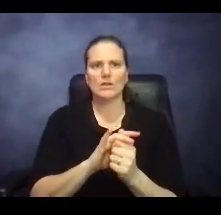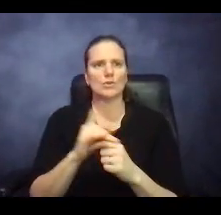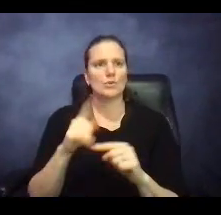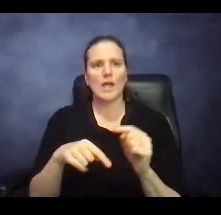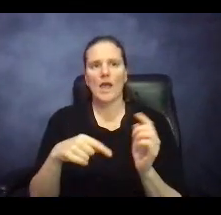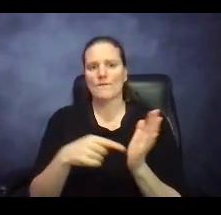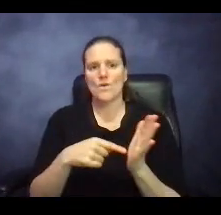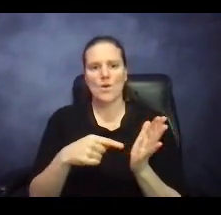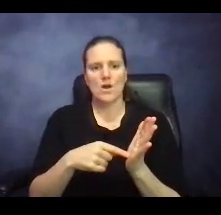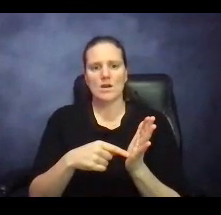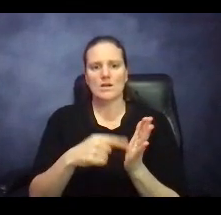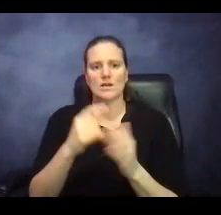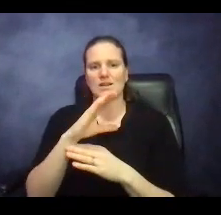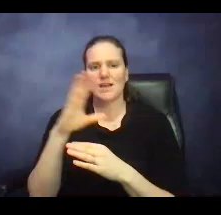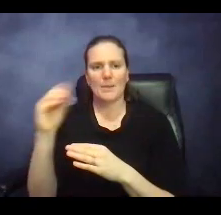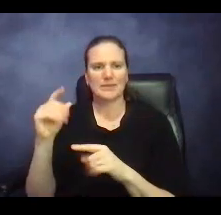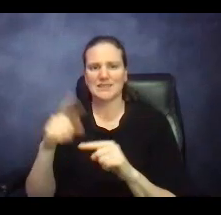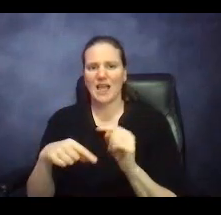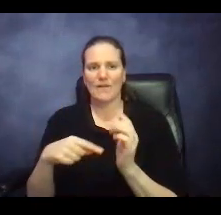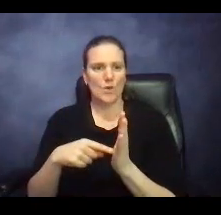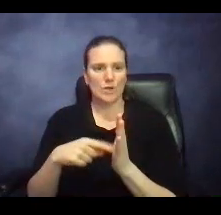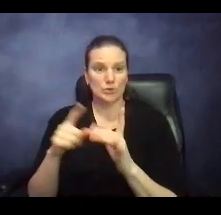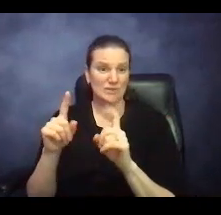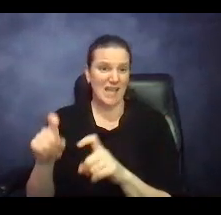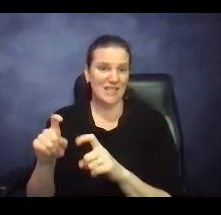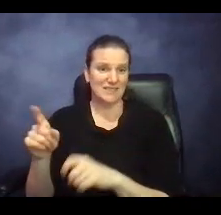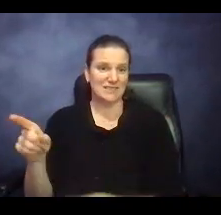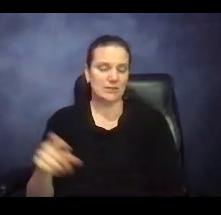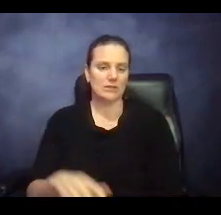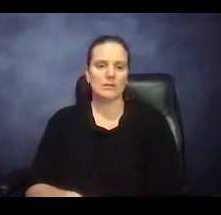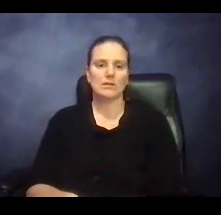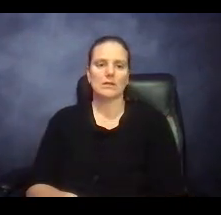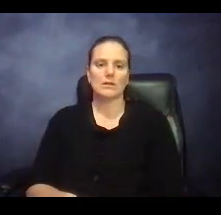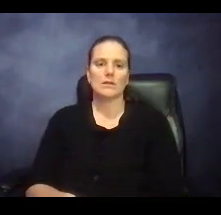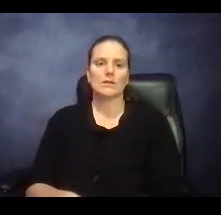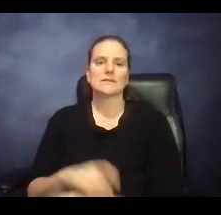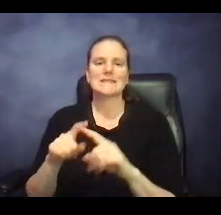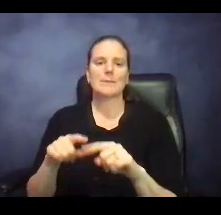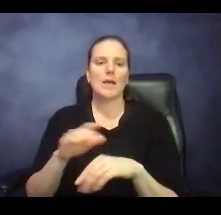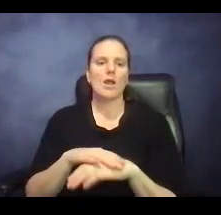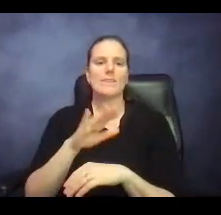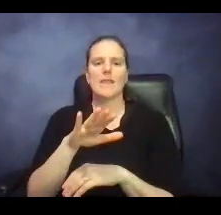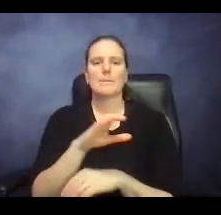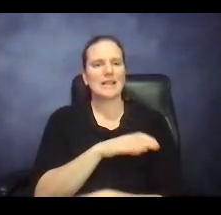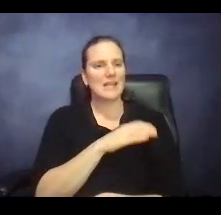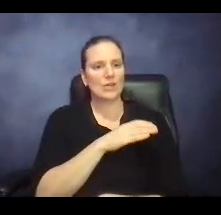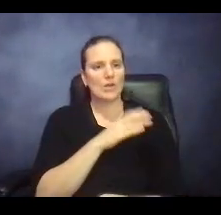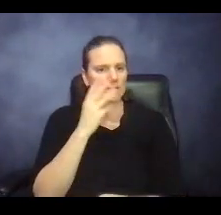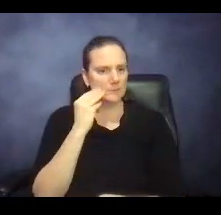these companies can't really afford to test them. So what we rely on heavily is, is clinical experience when it comes to this. Excuse me.